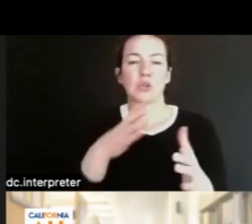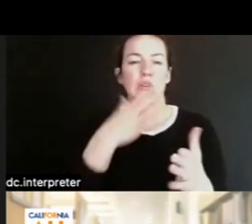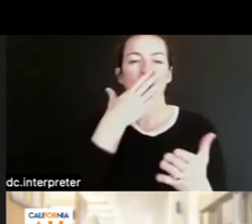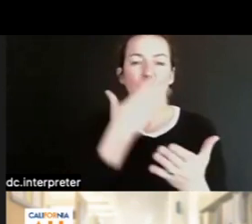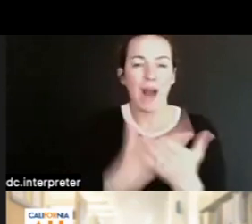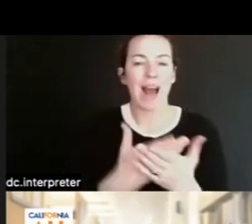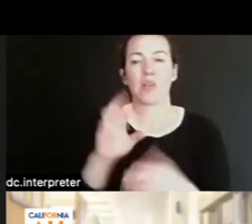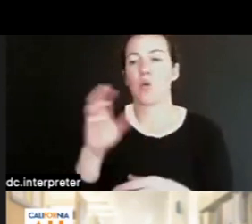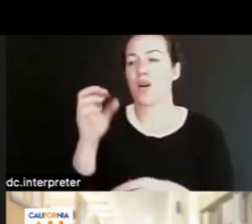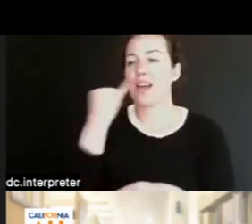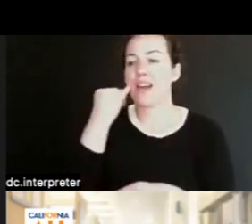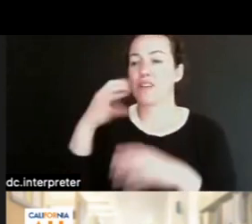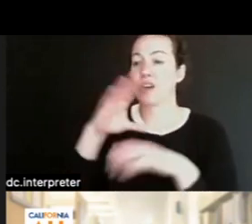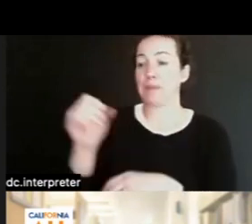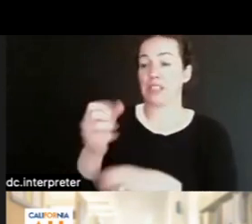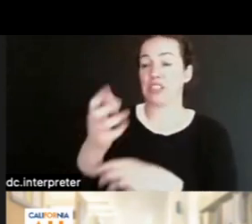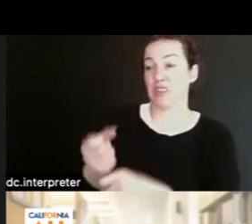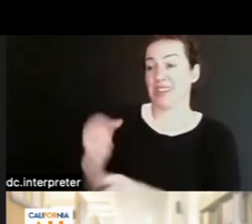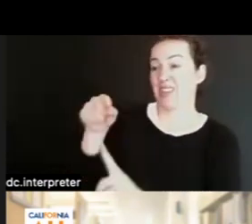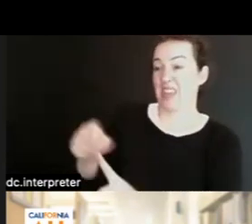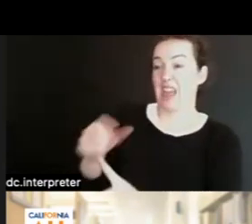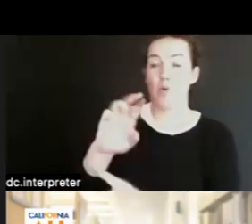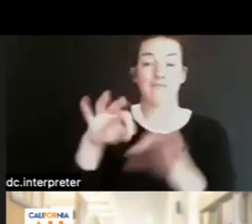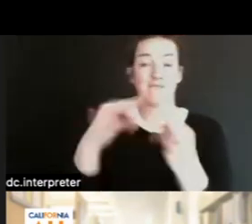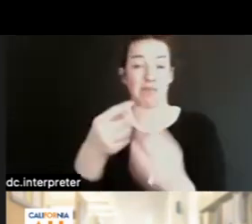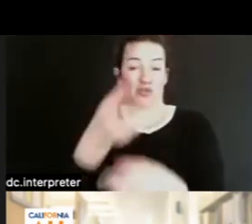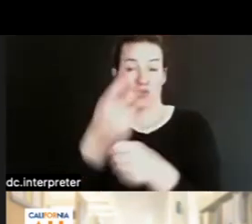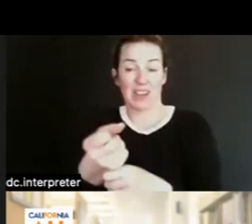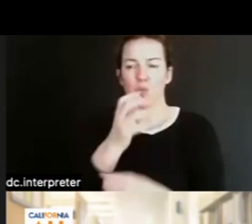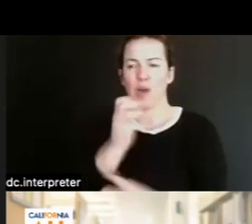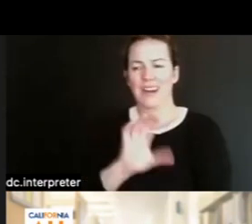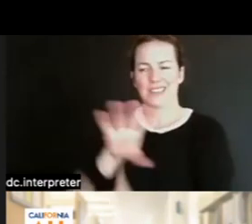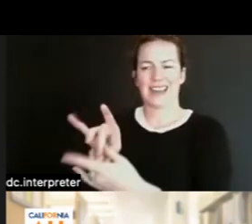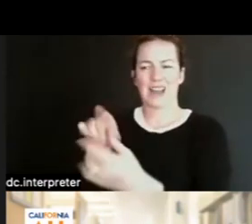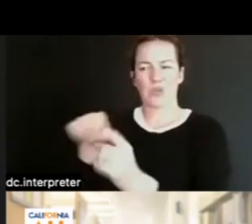a trusted organization in the community, why not connect with them to ensure that the people that